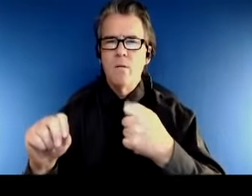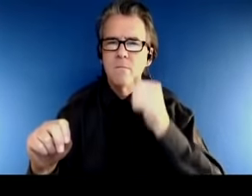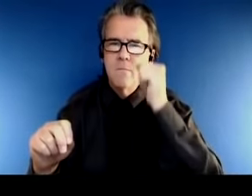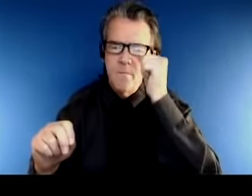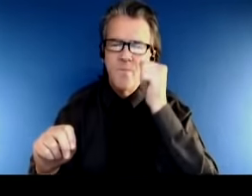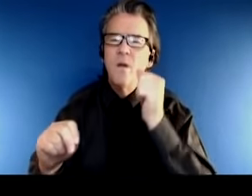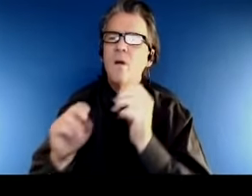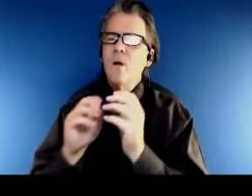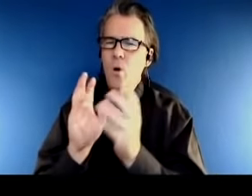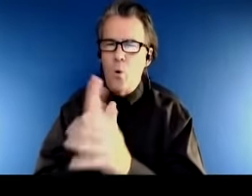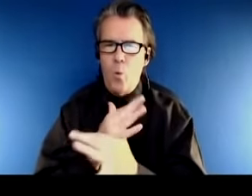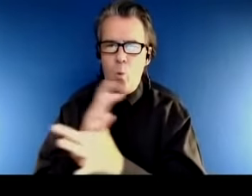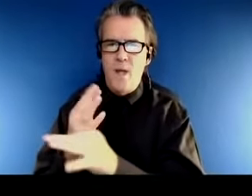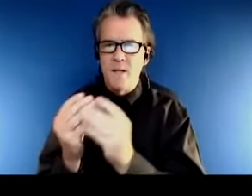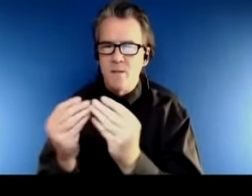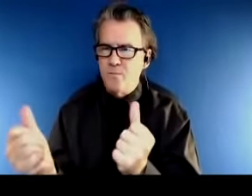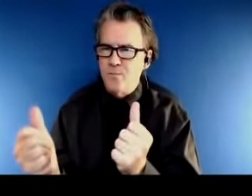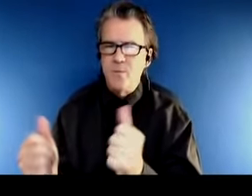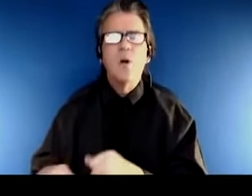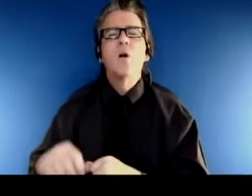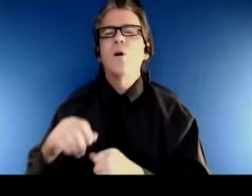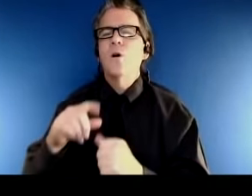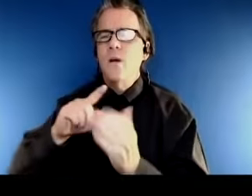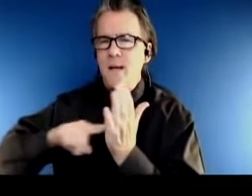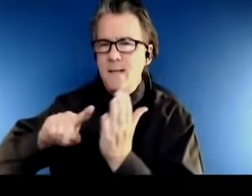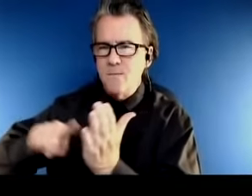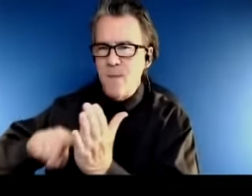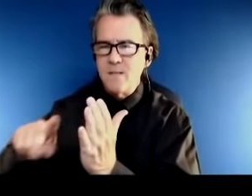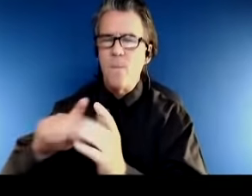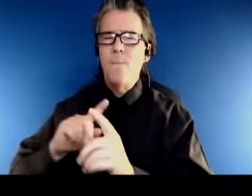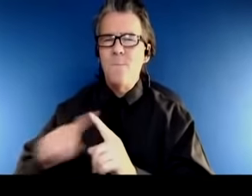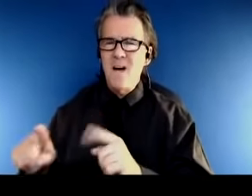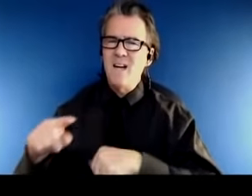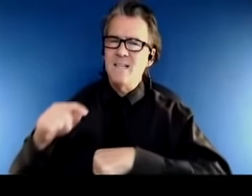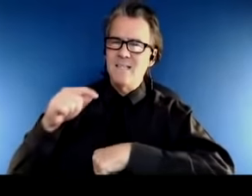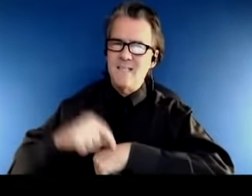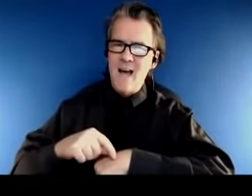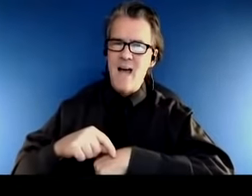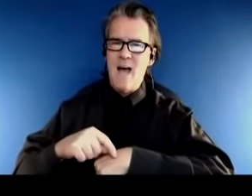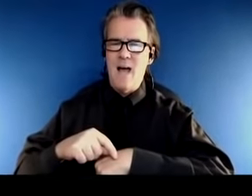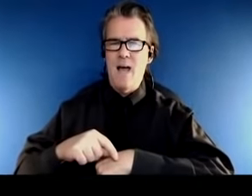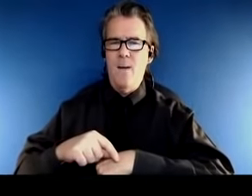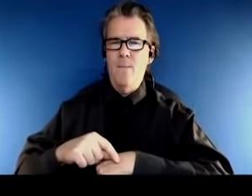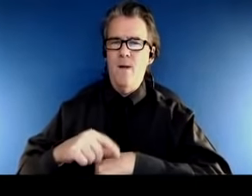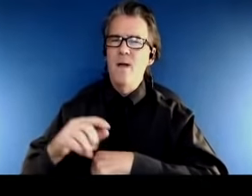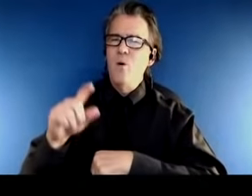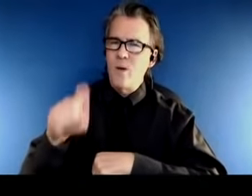about if restoration is delayed, what those impacts are. And then maybe Vanessa can jump in